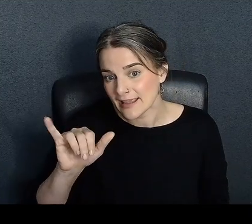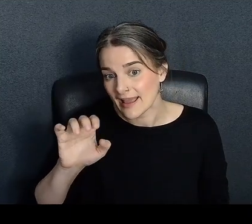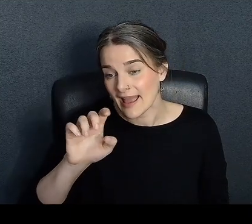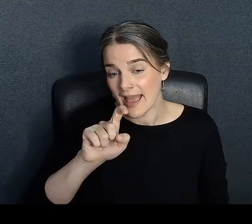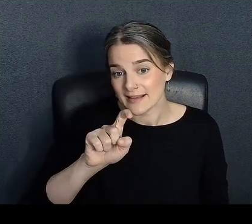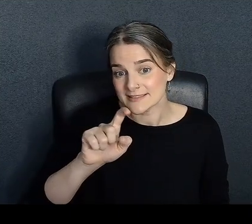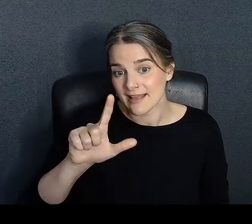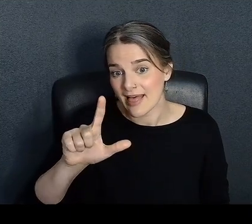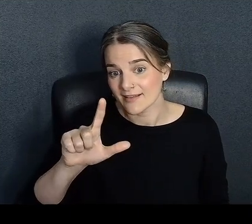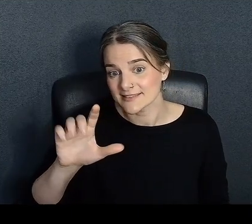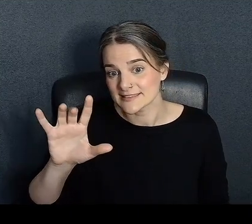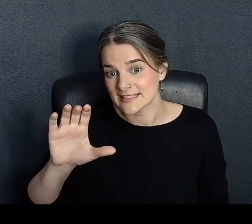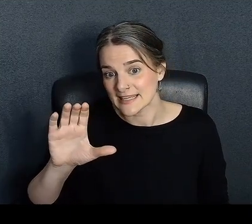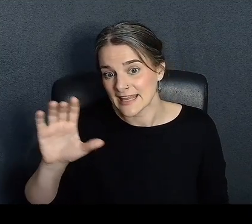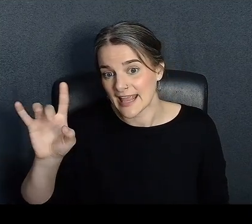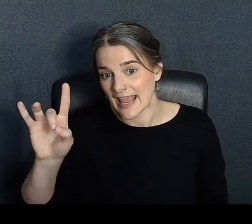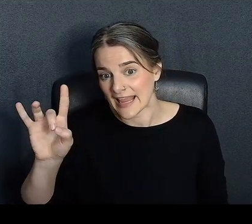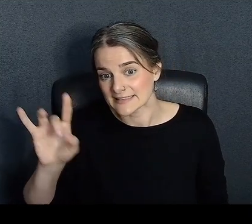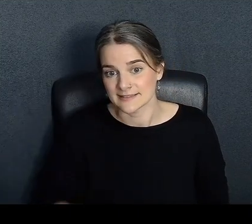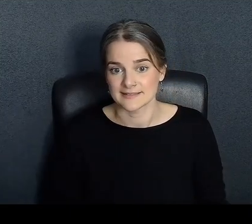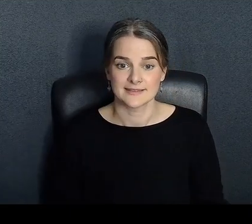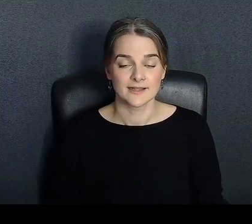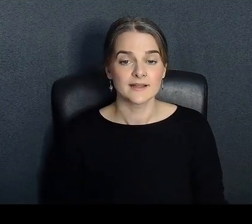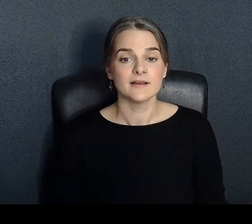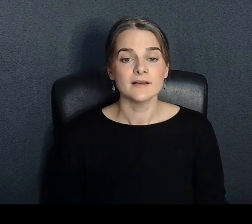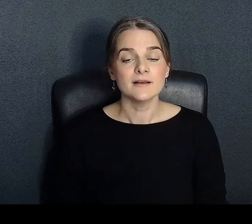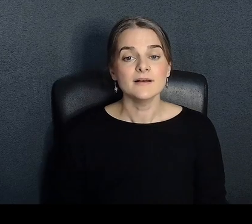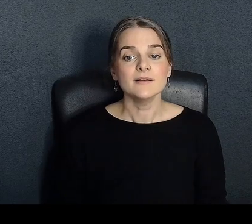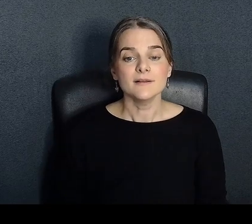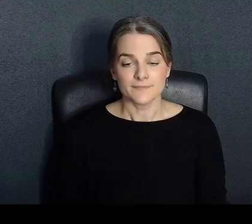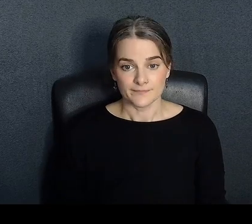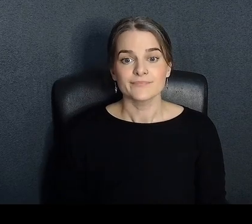And this is a voice carryover.